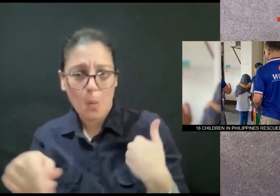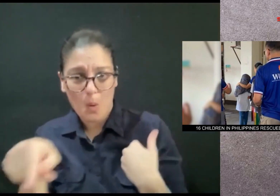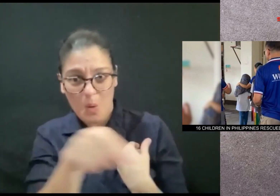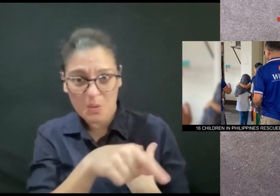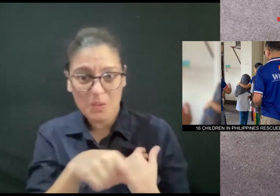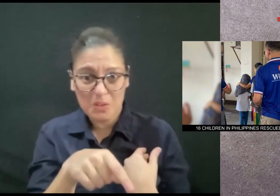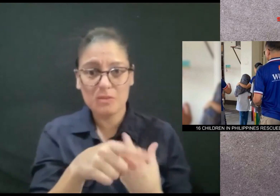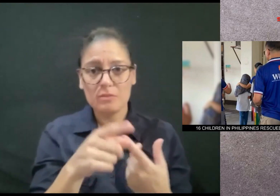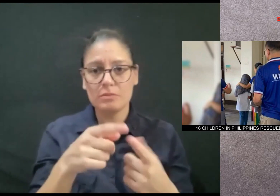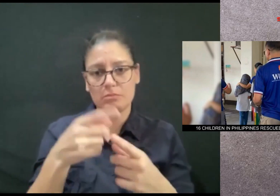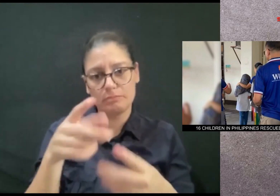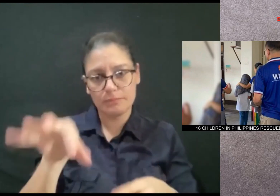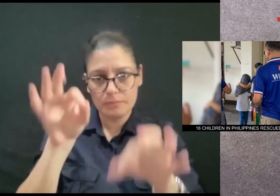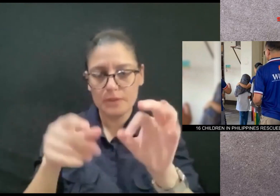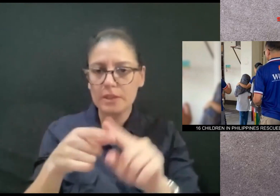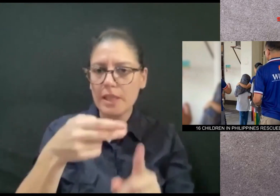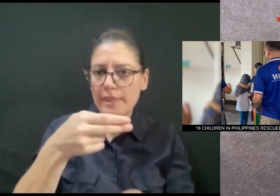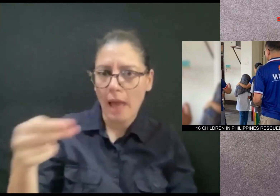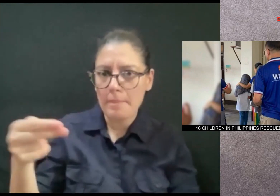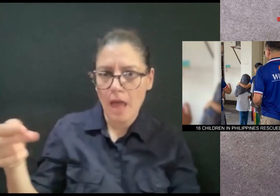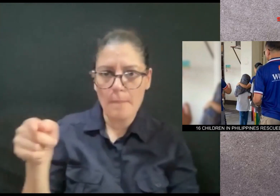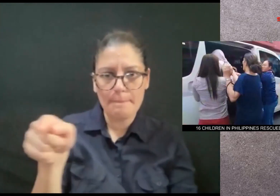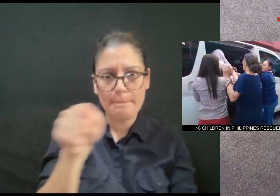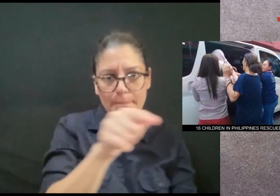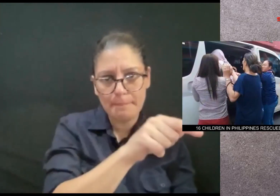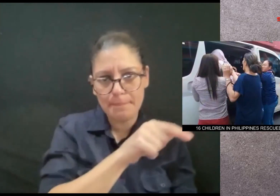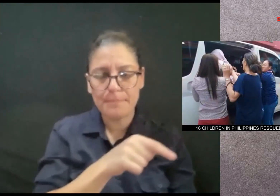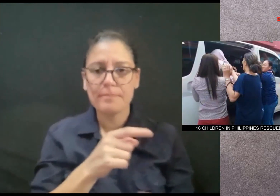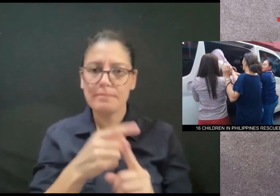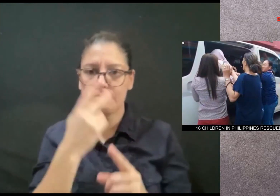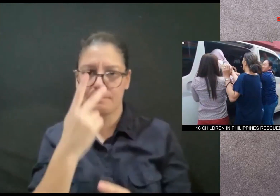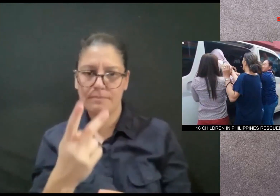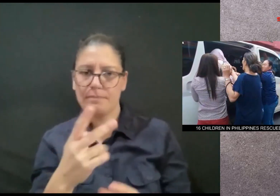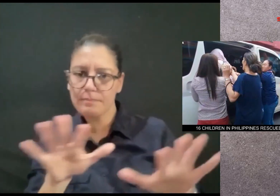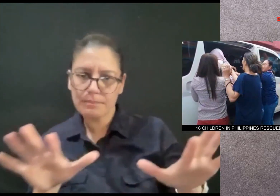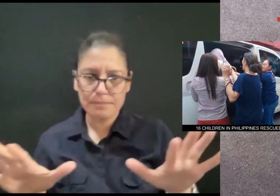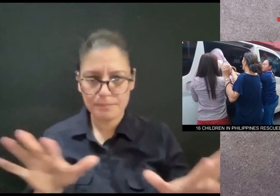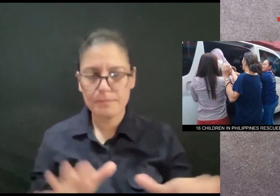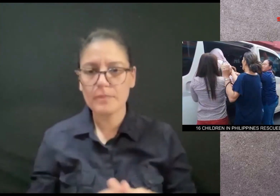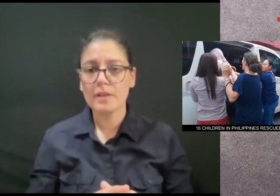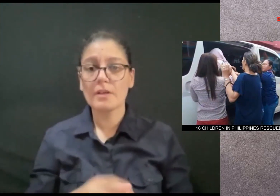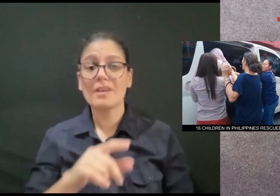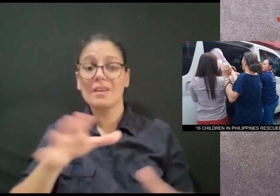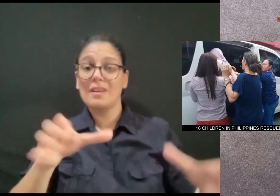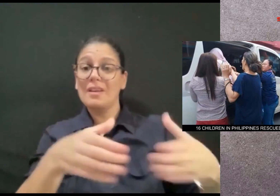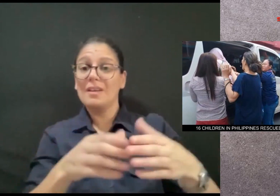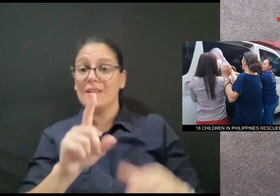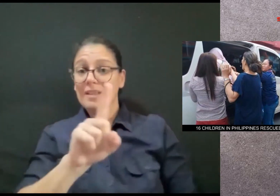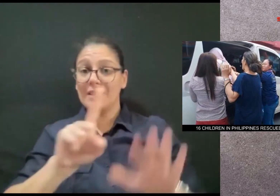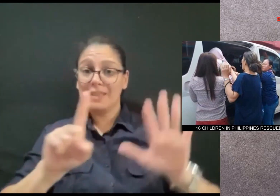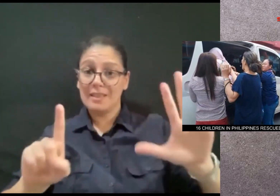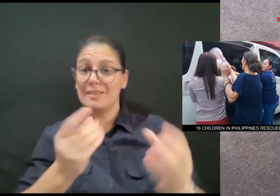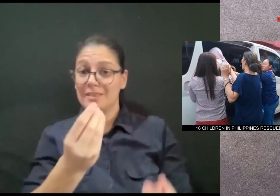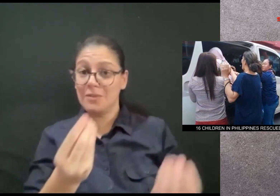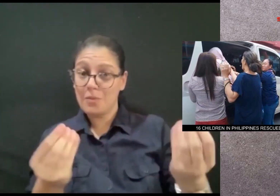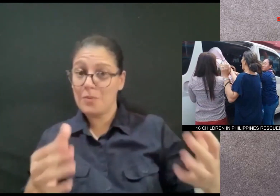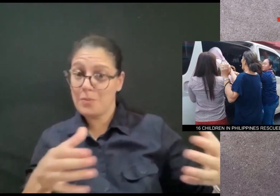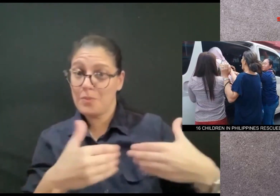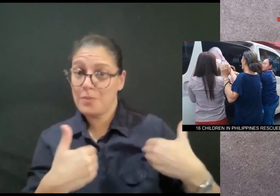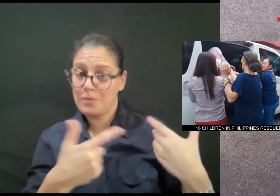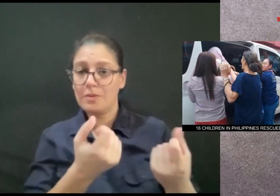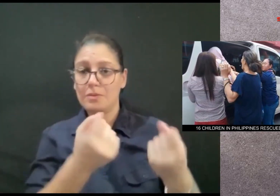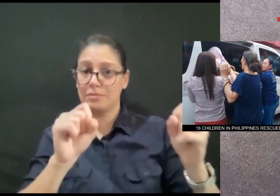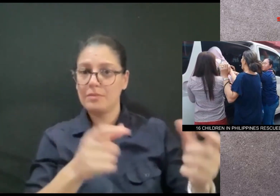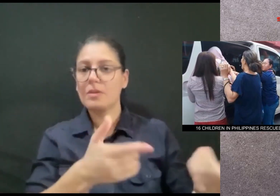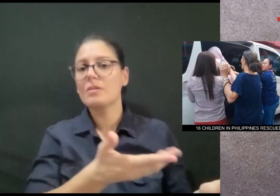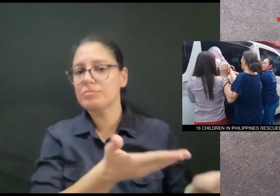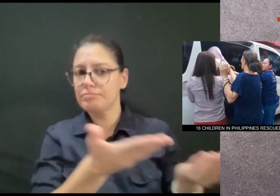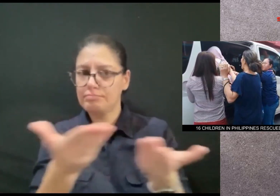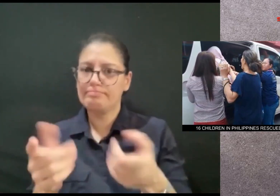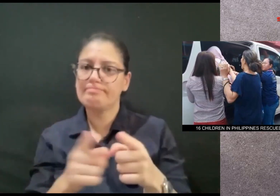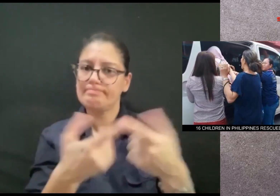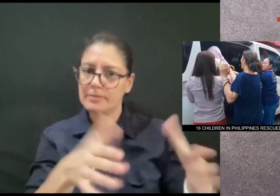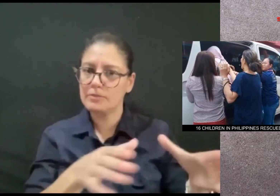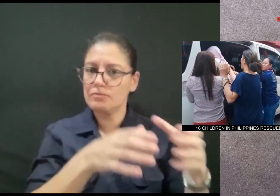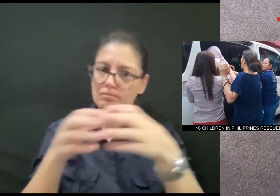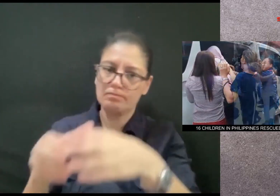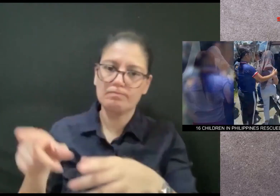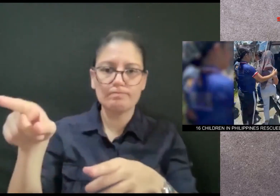were identified during the probe the 16 rescued children have all been placed into the care